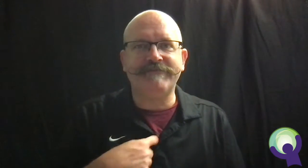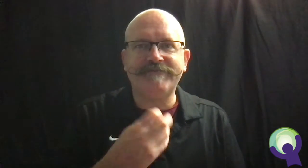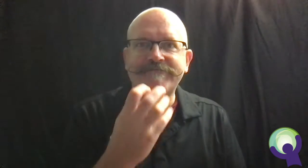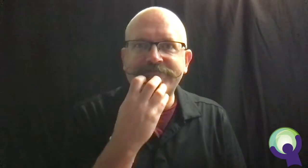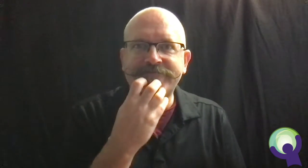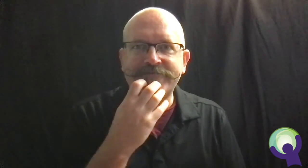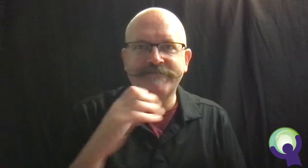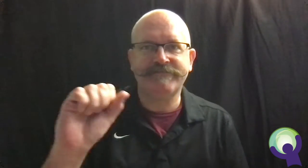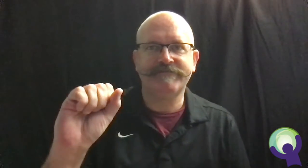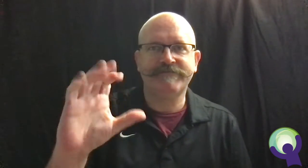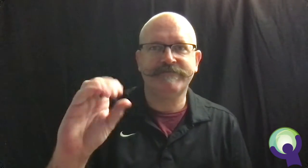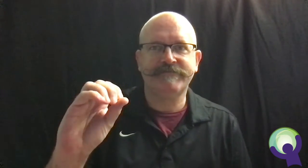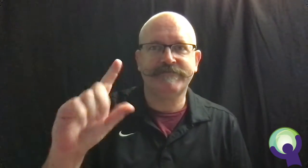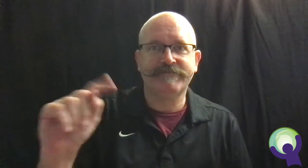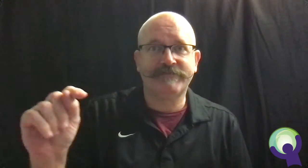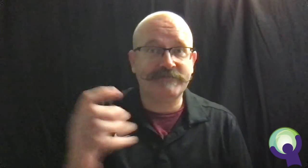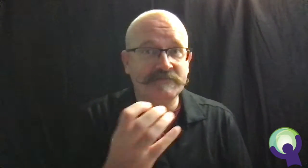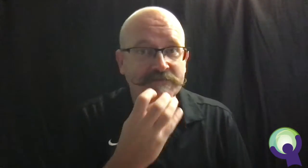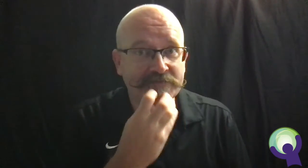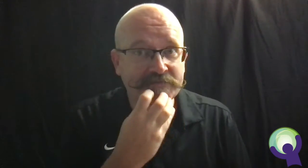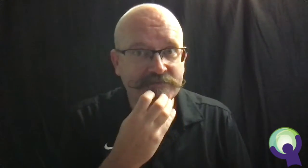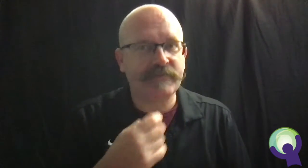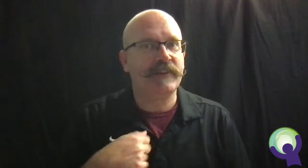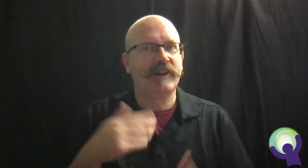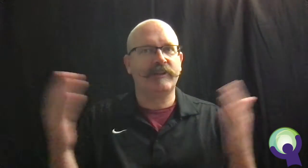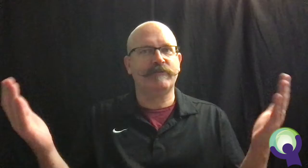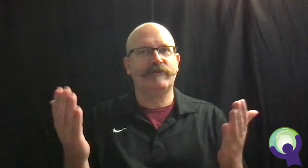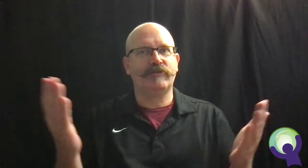Hi there! My name is Scott,